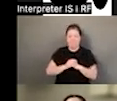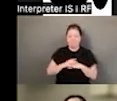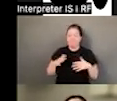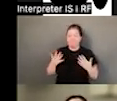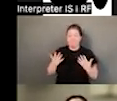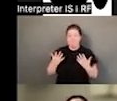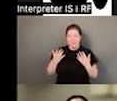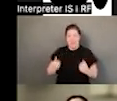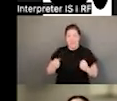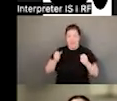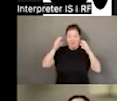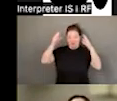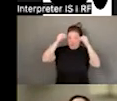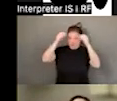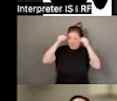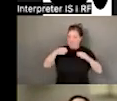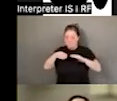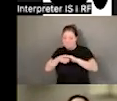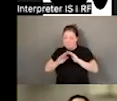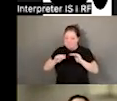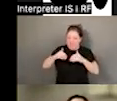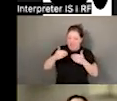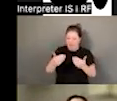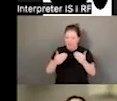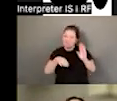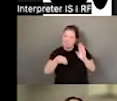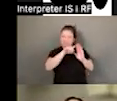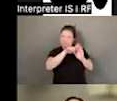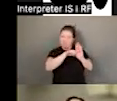accessibility out there, they are less known.